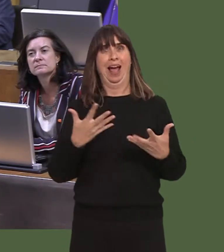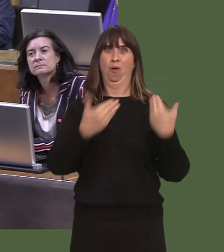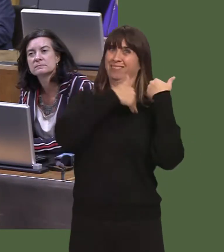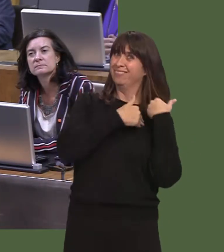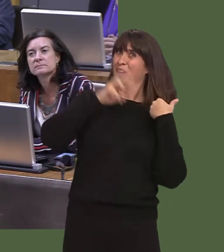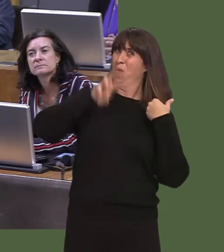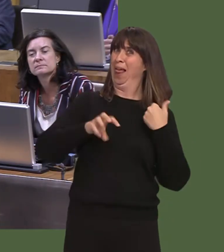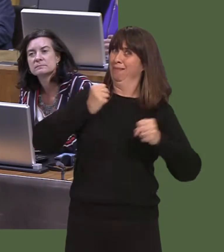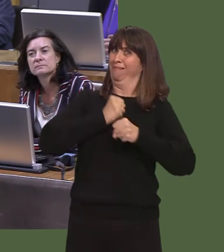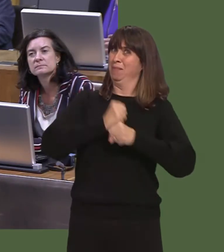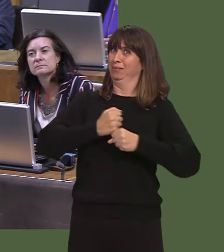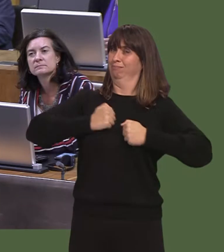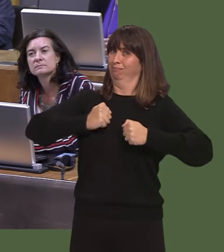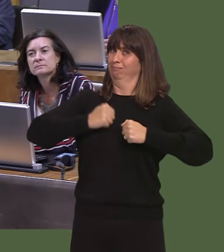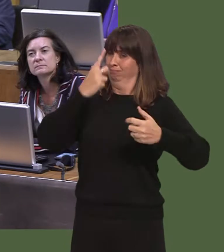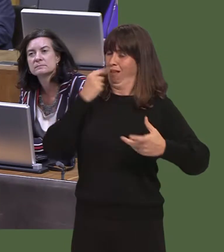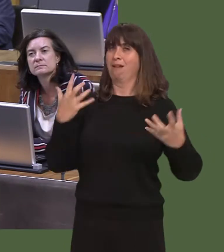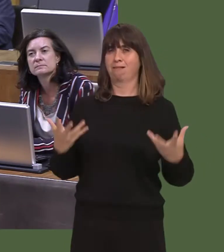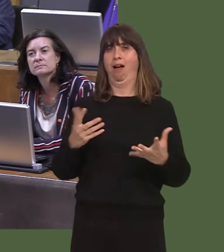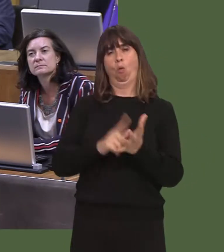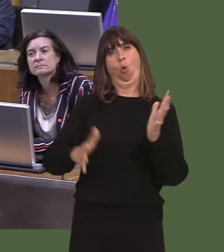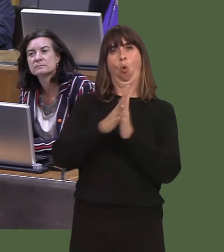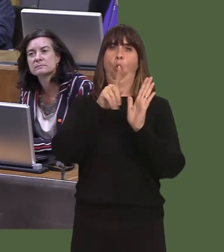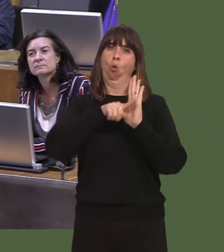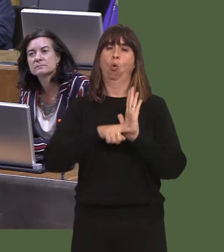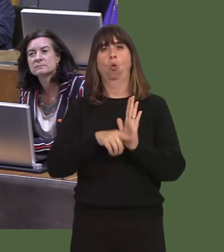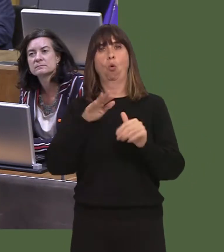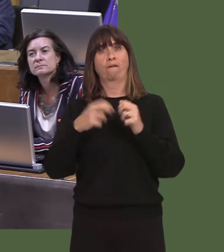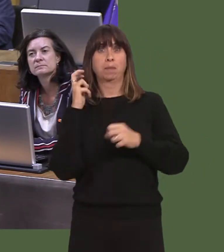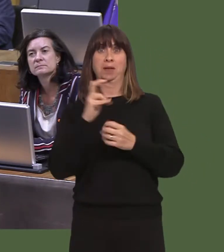that we've asked for for so long over the bus network, there's an exciting opportunity